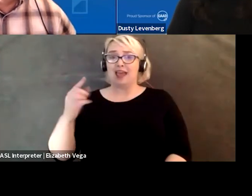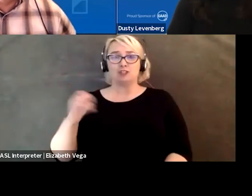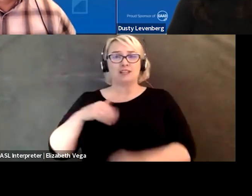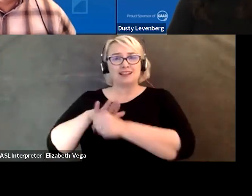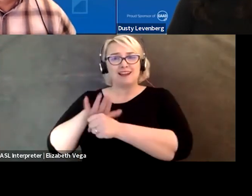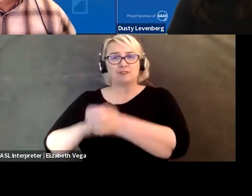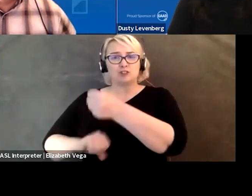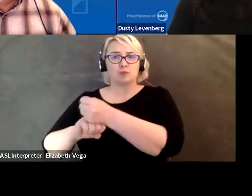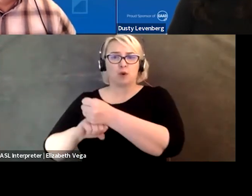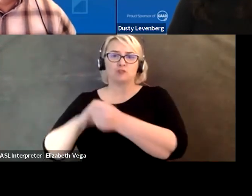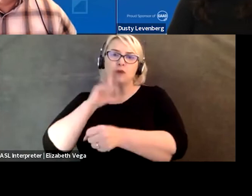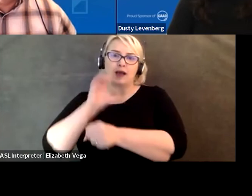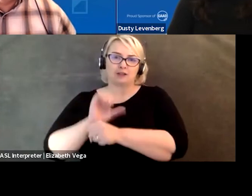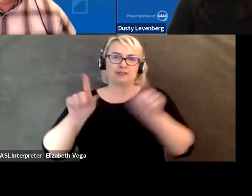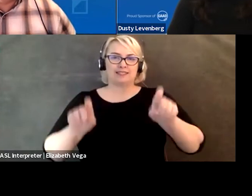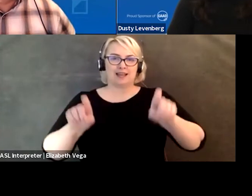Joe Devon: That makes sense.